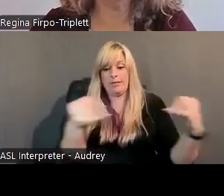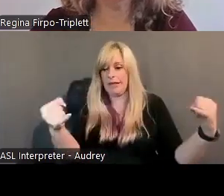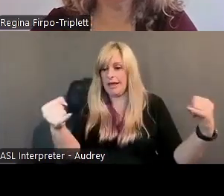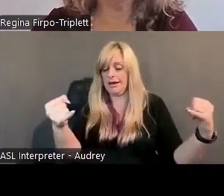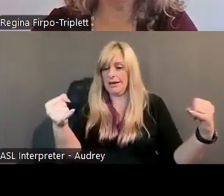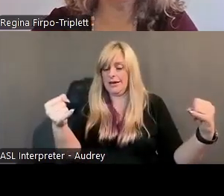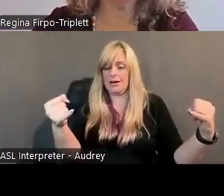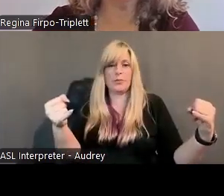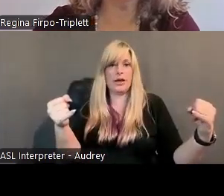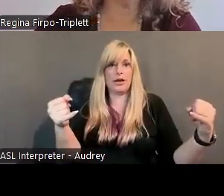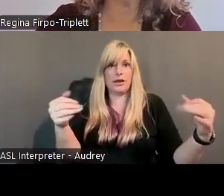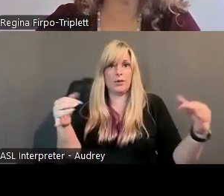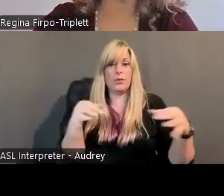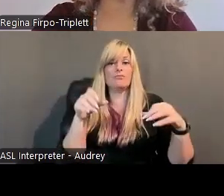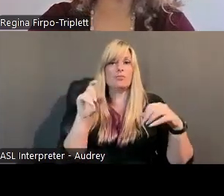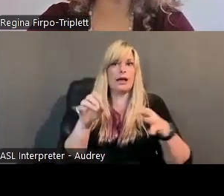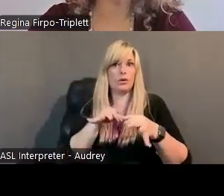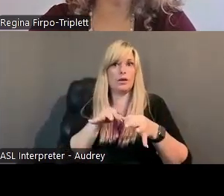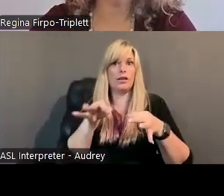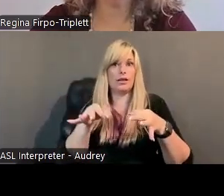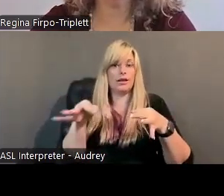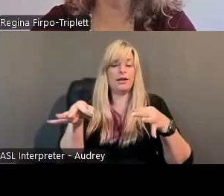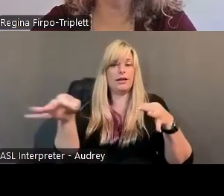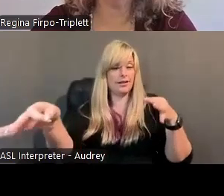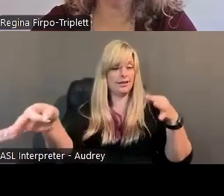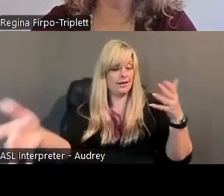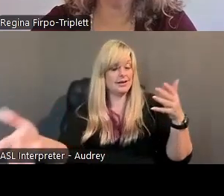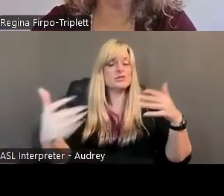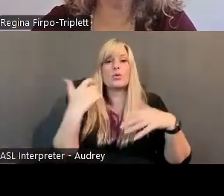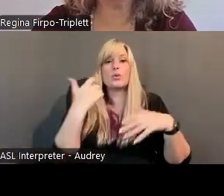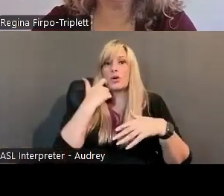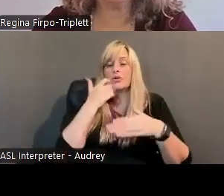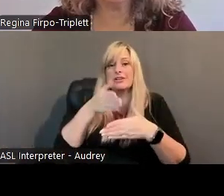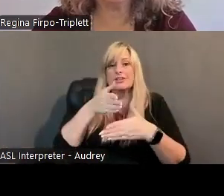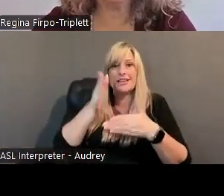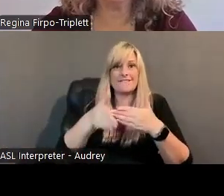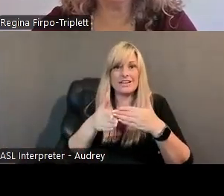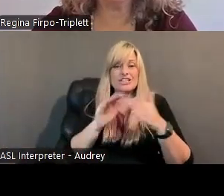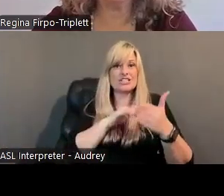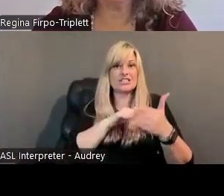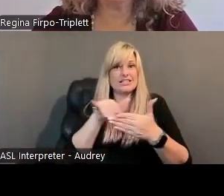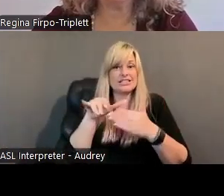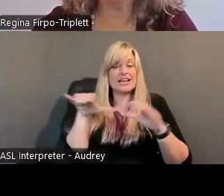taking more time. We only very recently finished the study activities and are just jumping in the